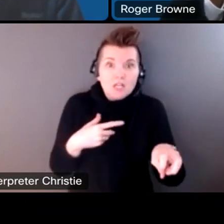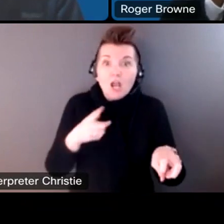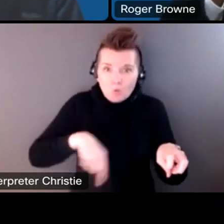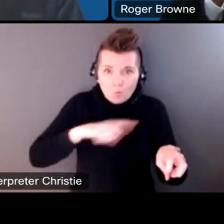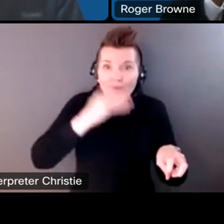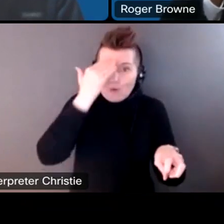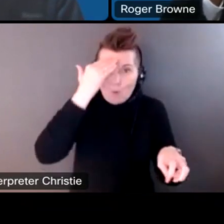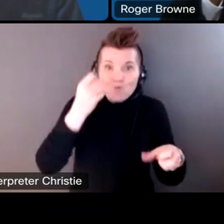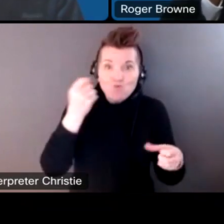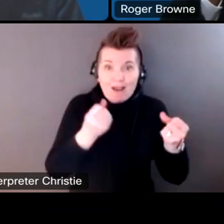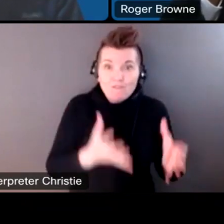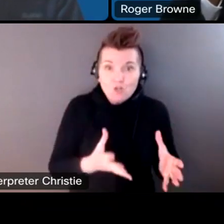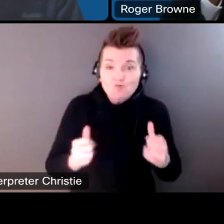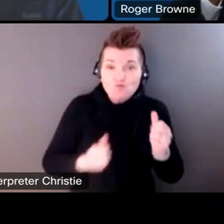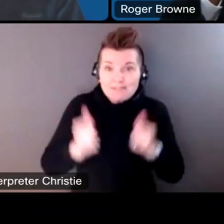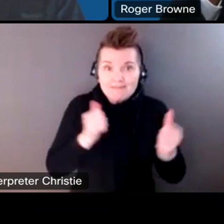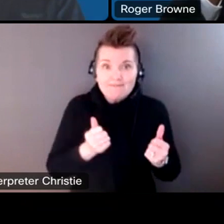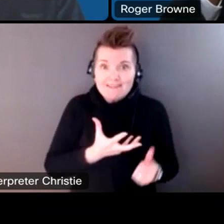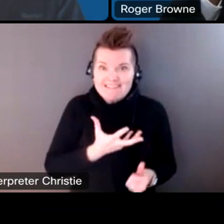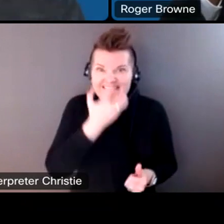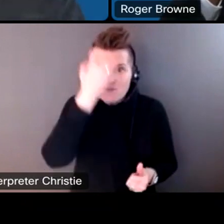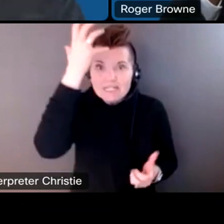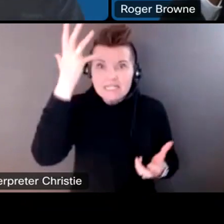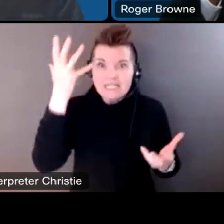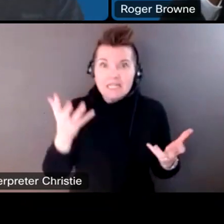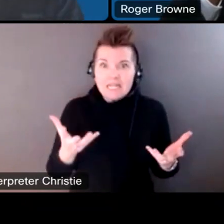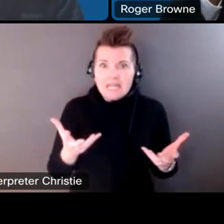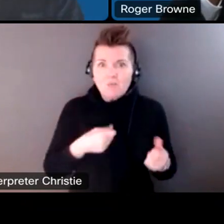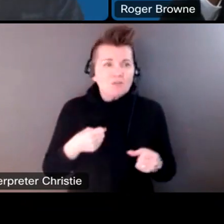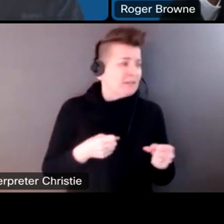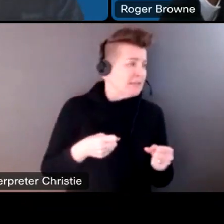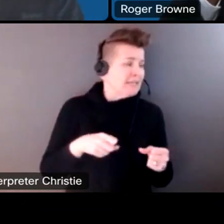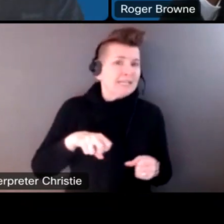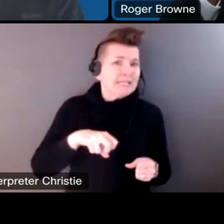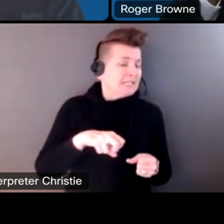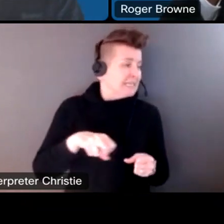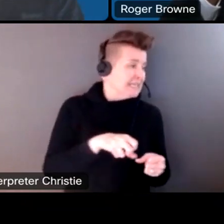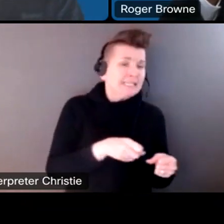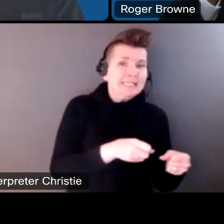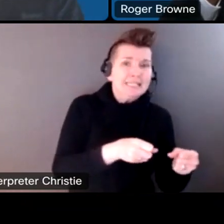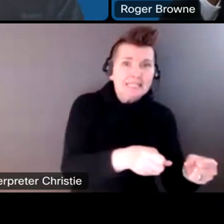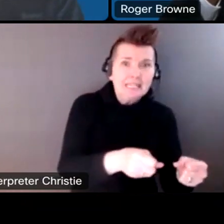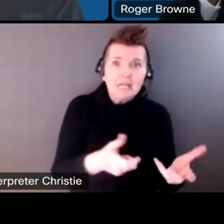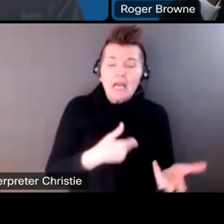When I cycle through near -- I just don't understand how it's still blocked at Sherburn,